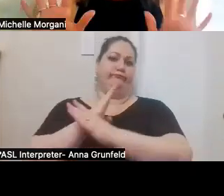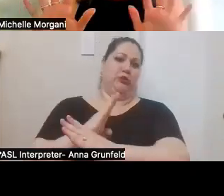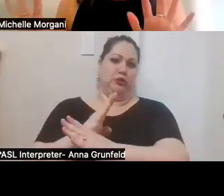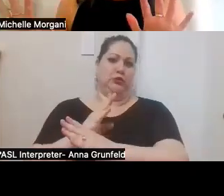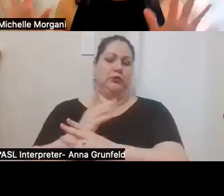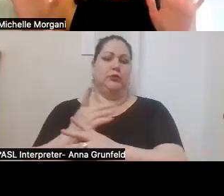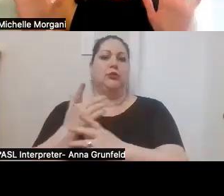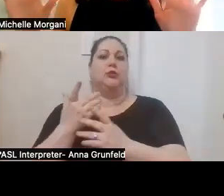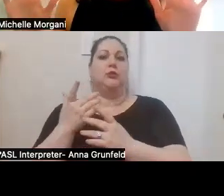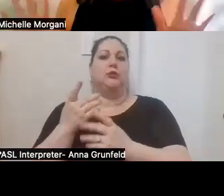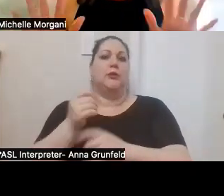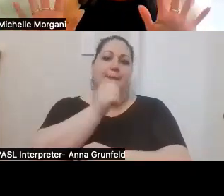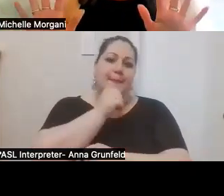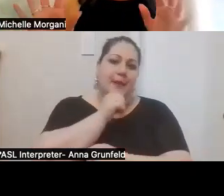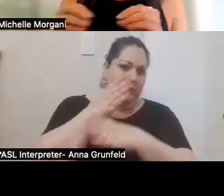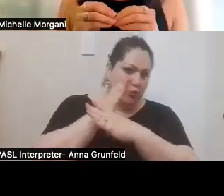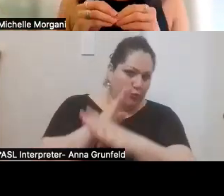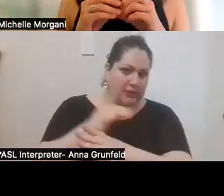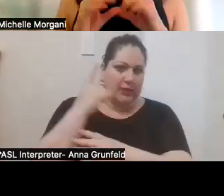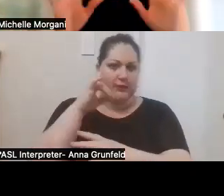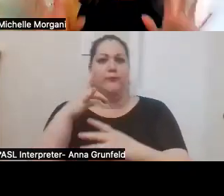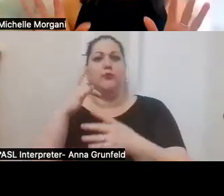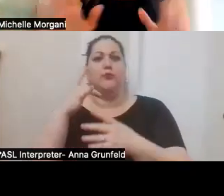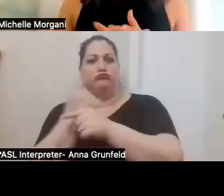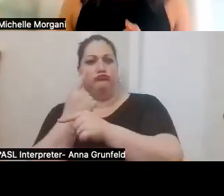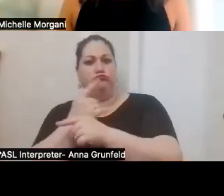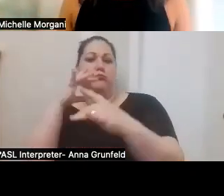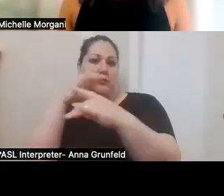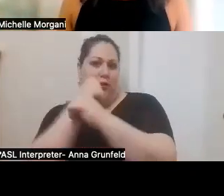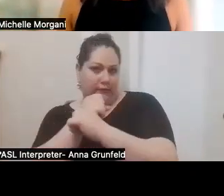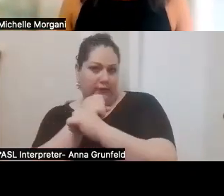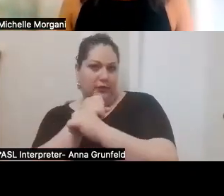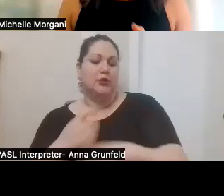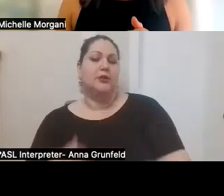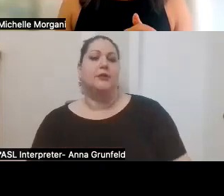protected to ensure confidentiality for all of our patients and clients.